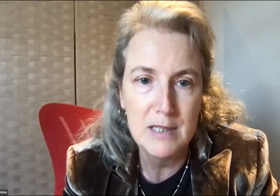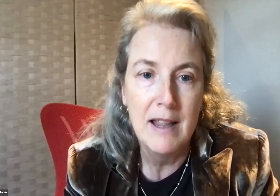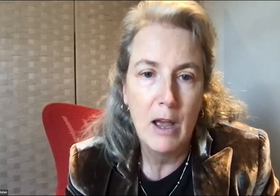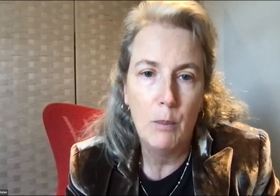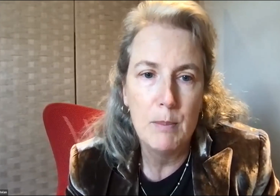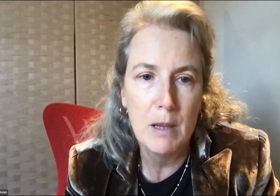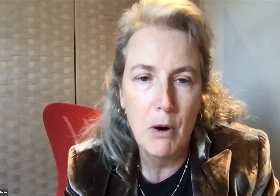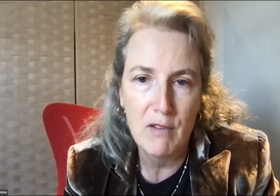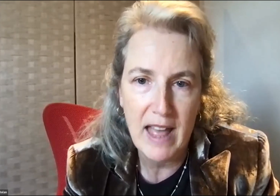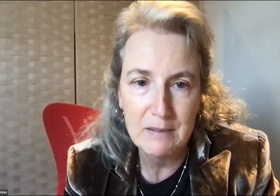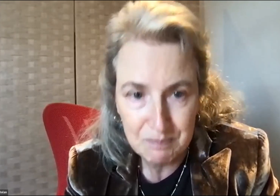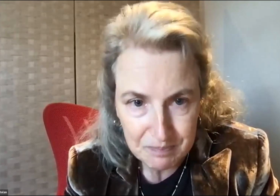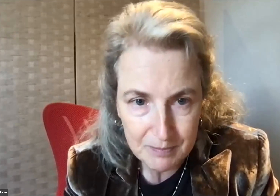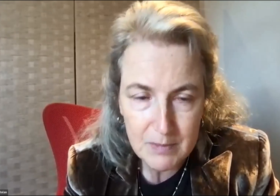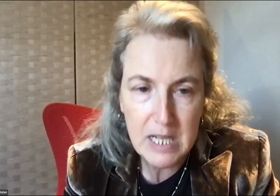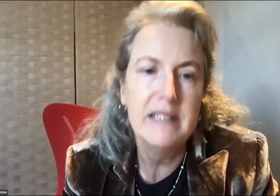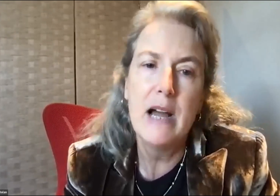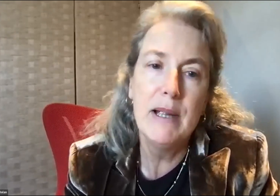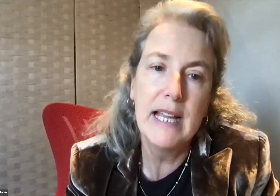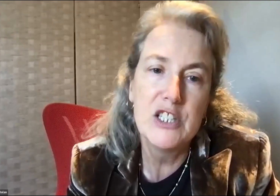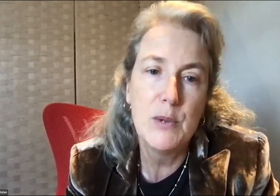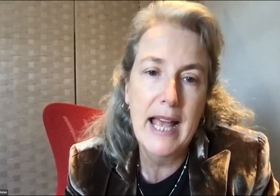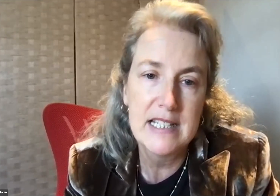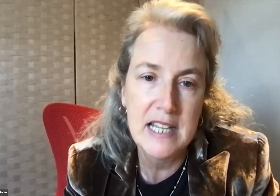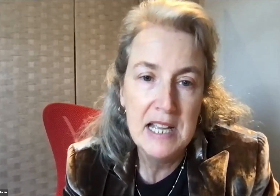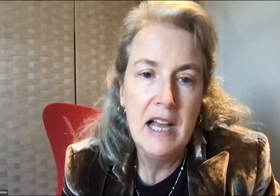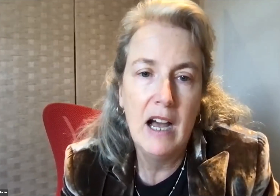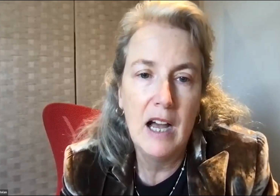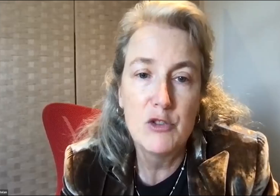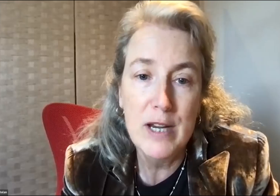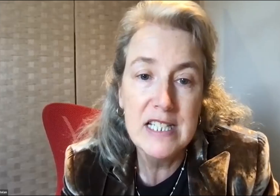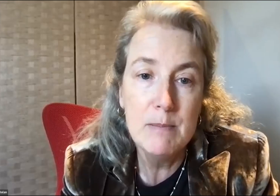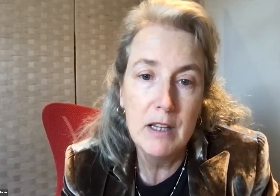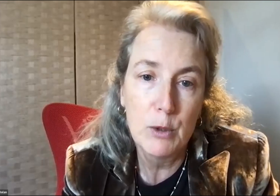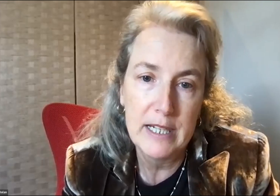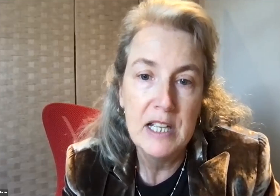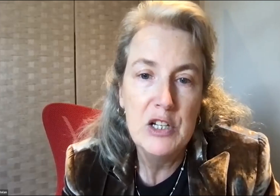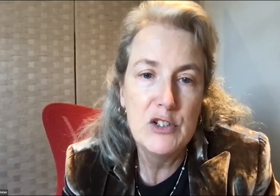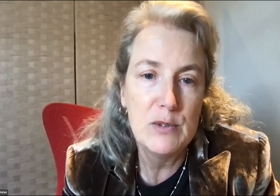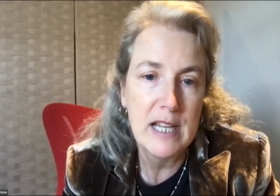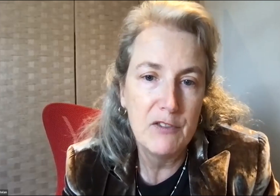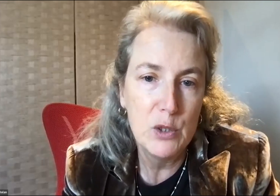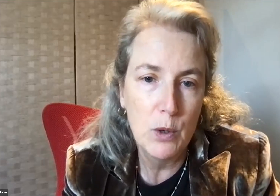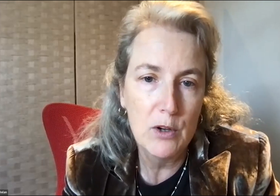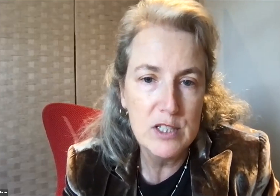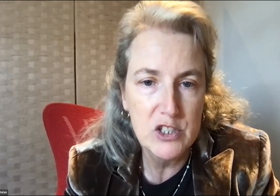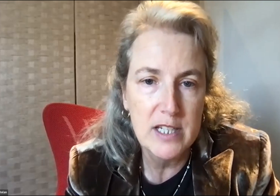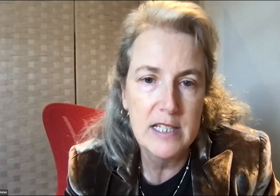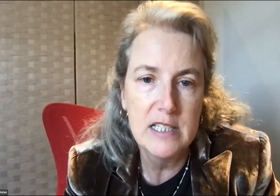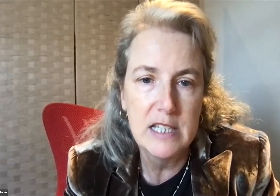So please help and be a part of that now i'd like to ask Tracy Muellerie to say a few words.